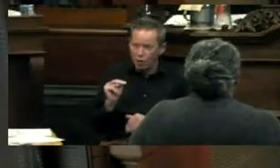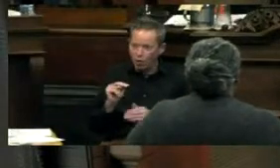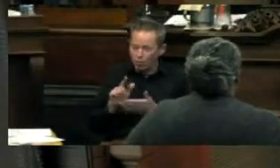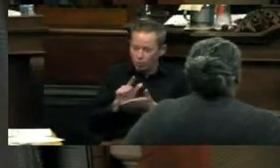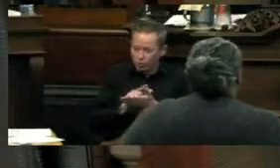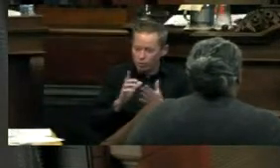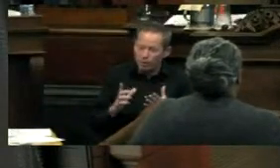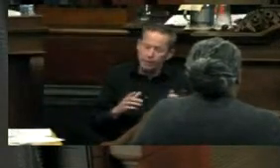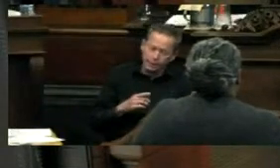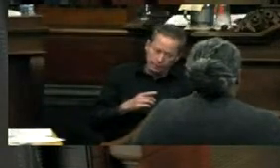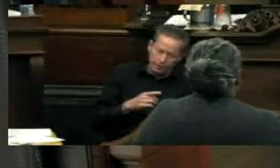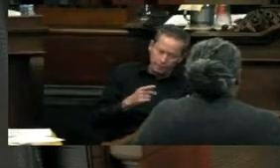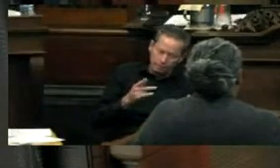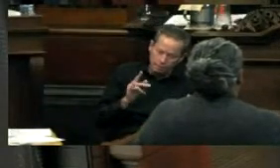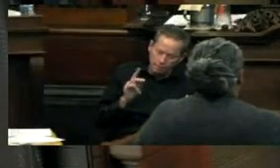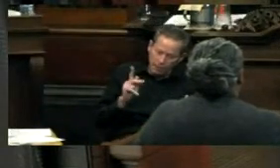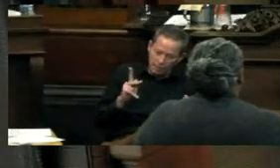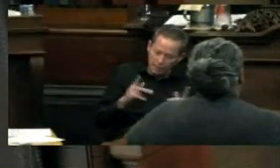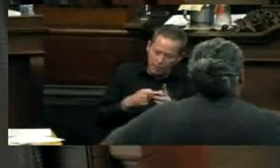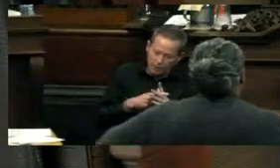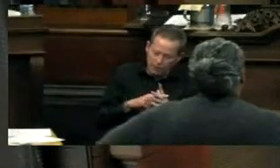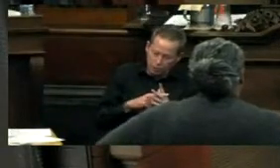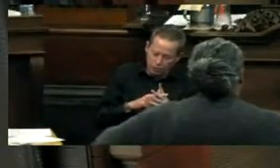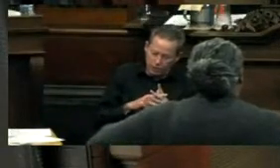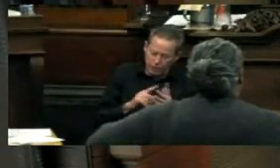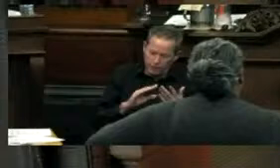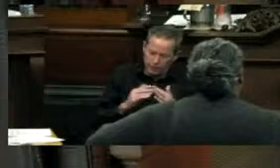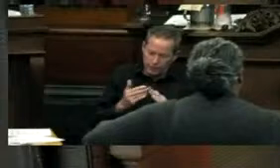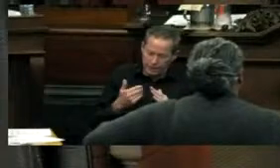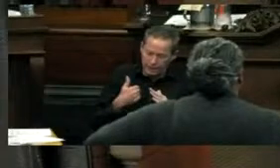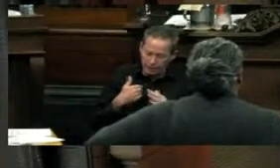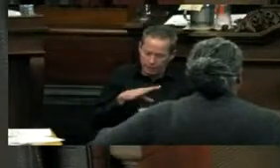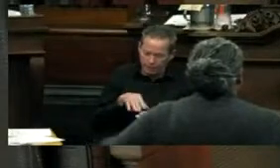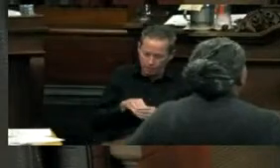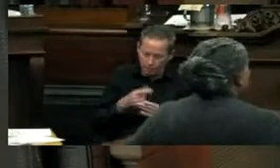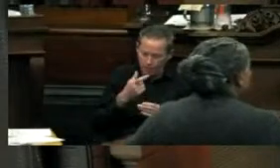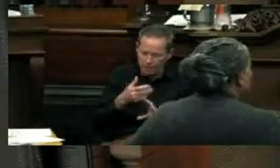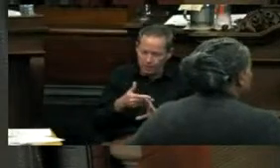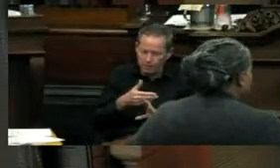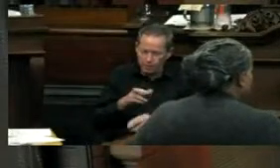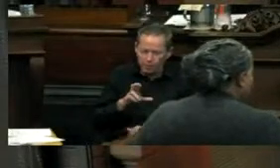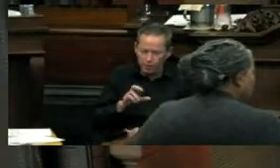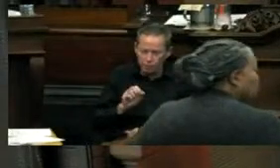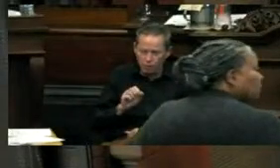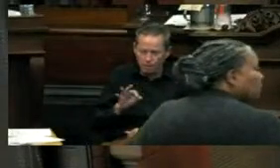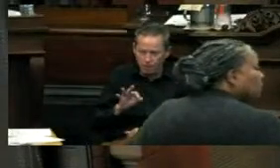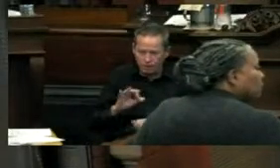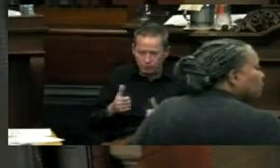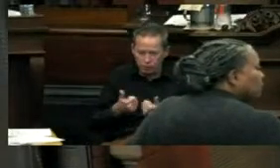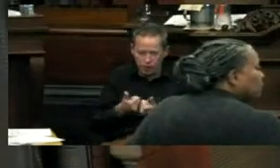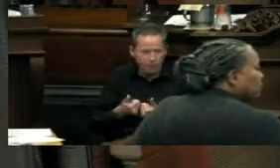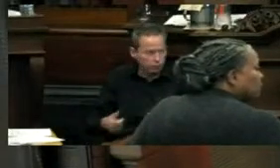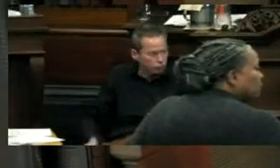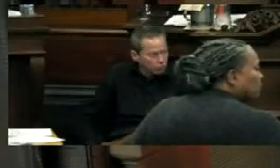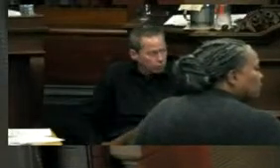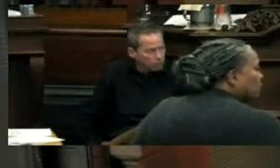the city was in the suit at the